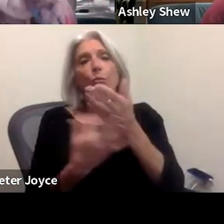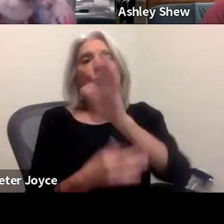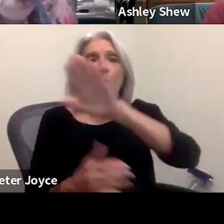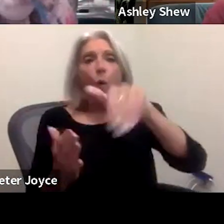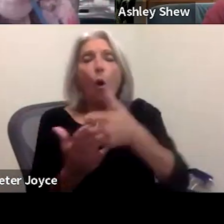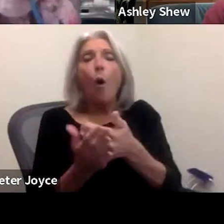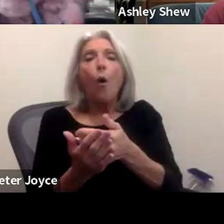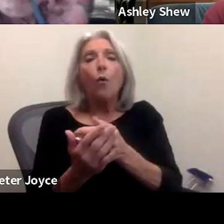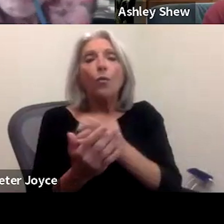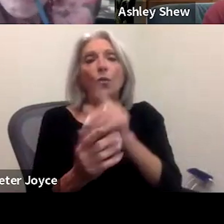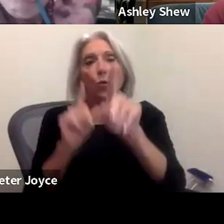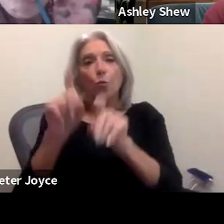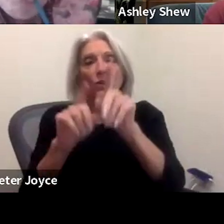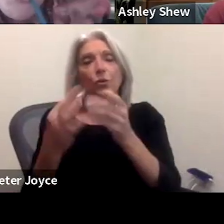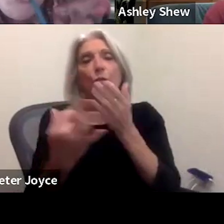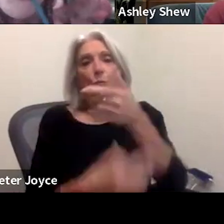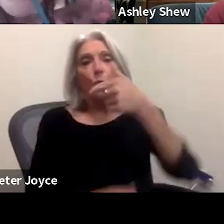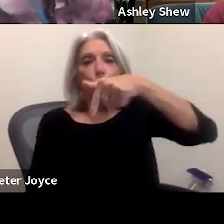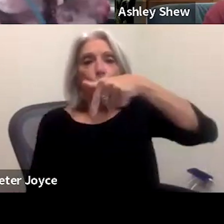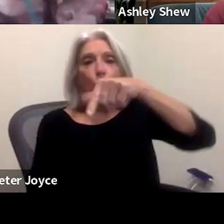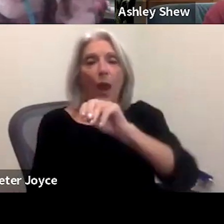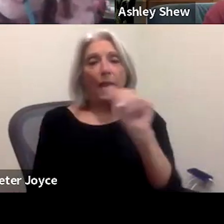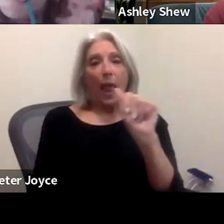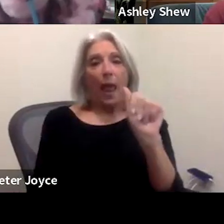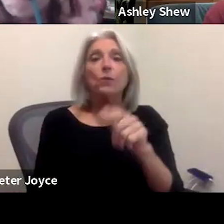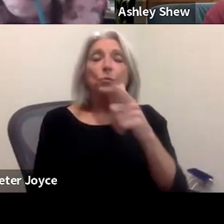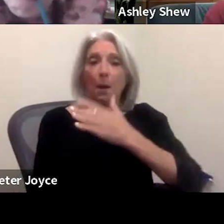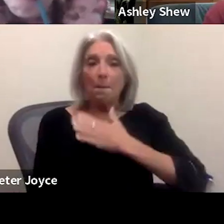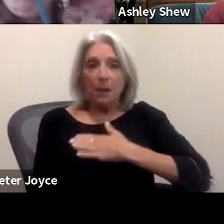have come up. So please go ahead and freely use the Q&A tab.